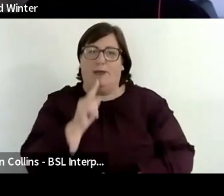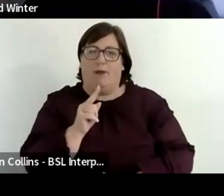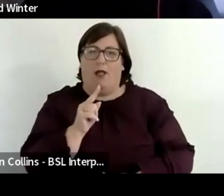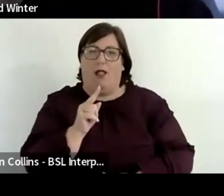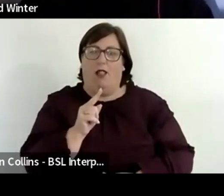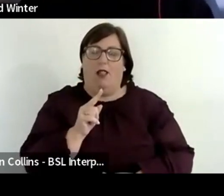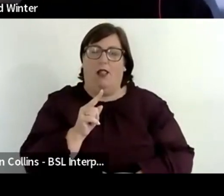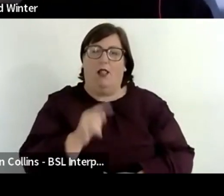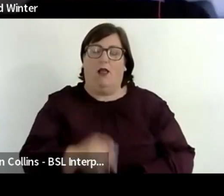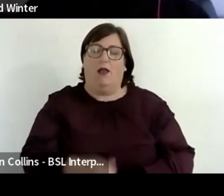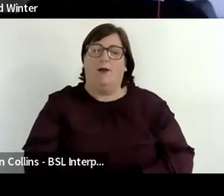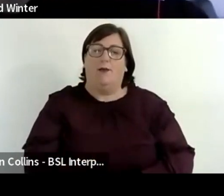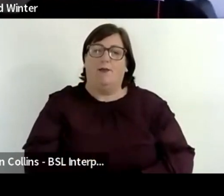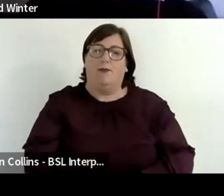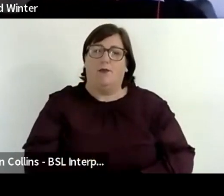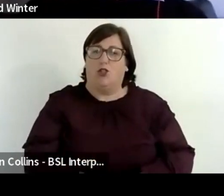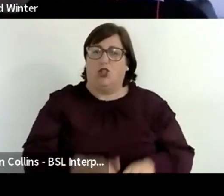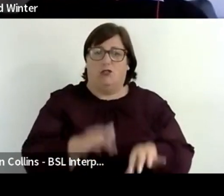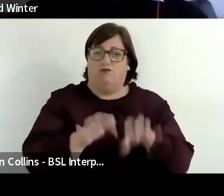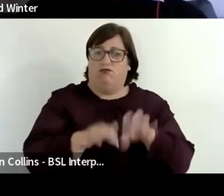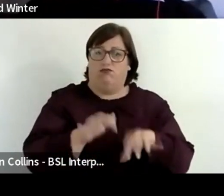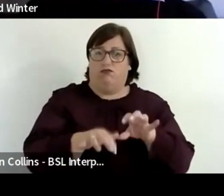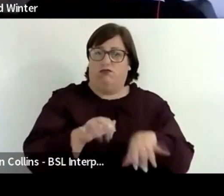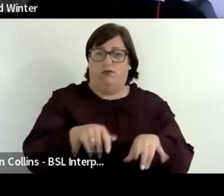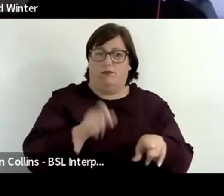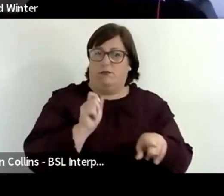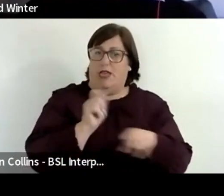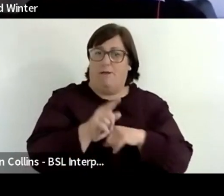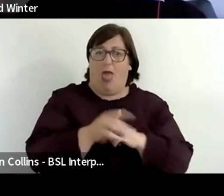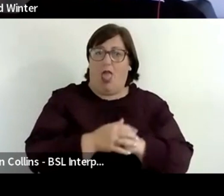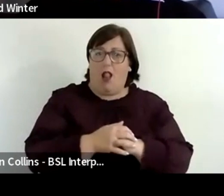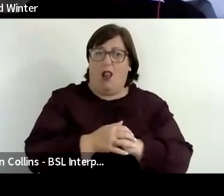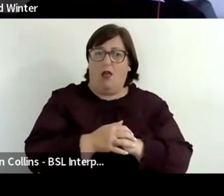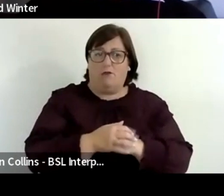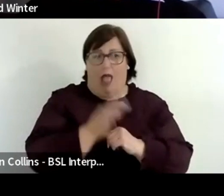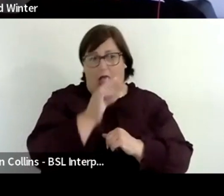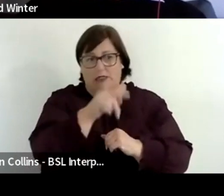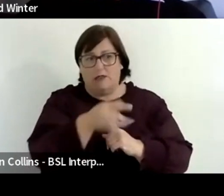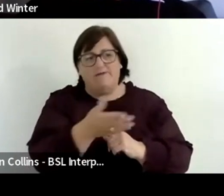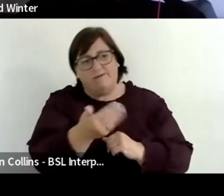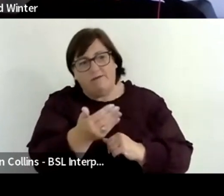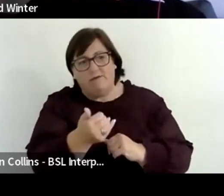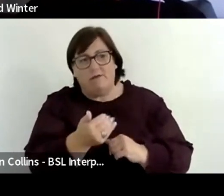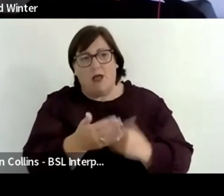You can write directly to us to ask further information about the